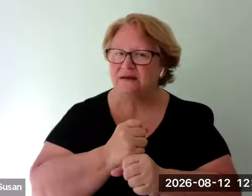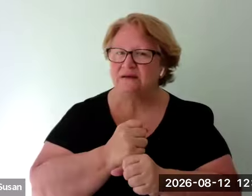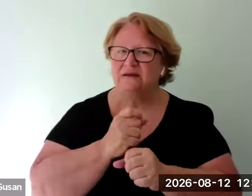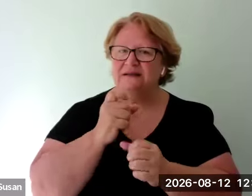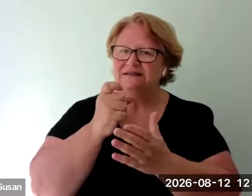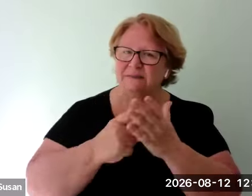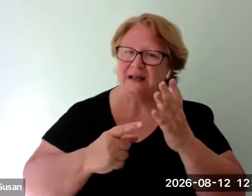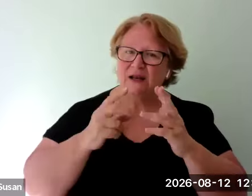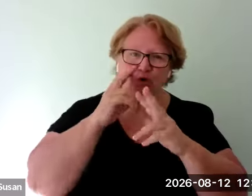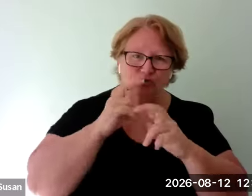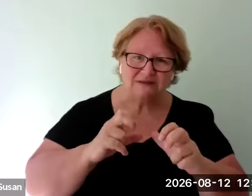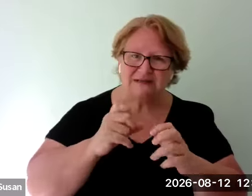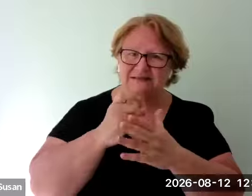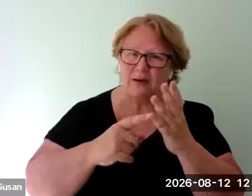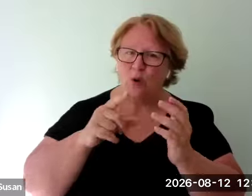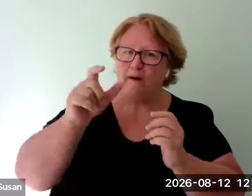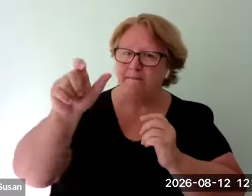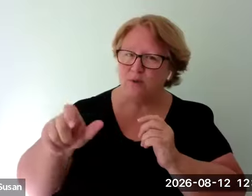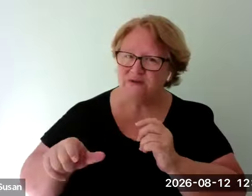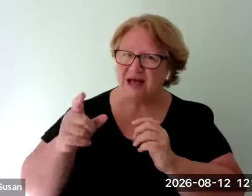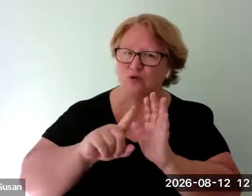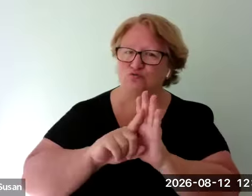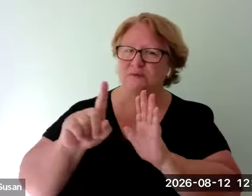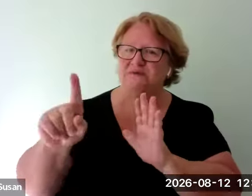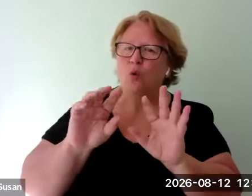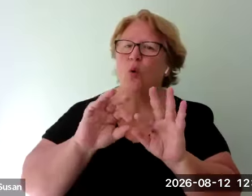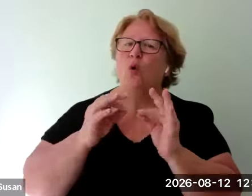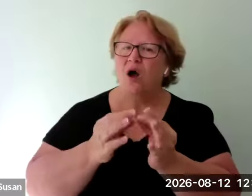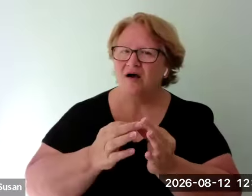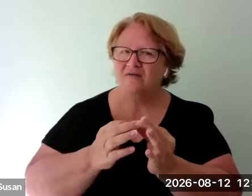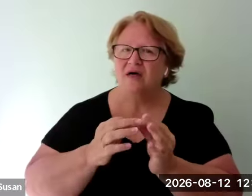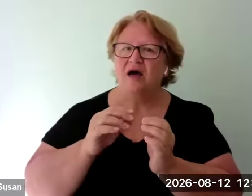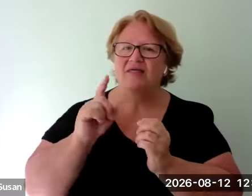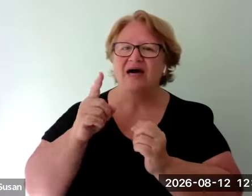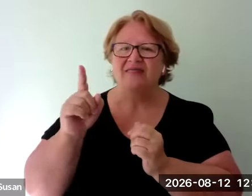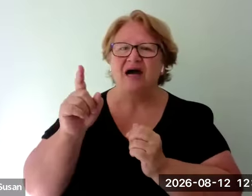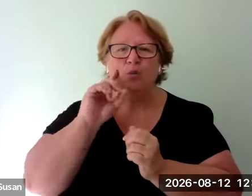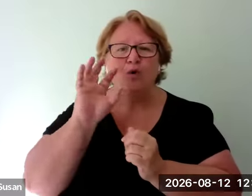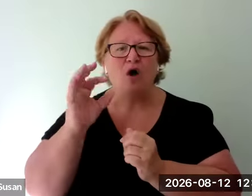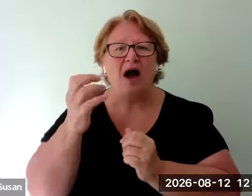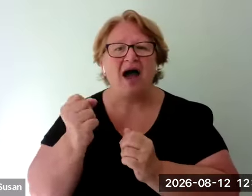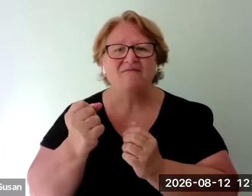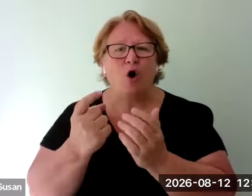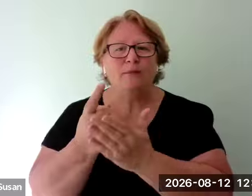with other people in government, policy and practice, disability research and disabled persons and